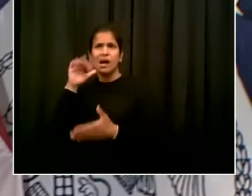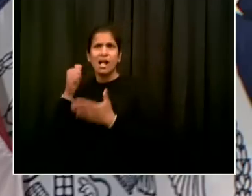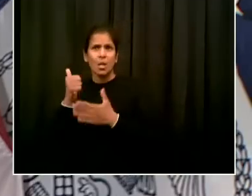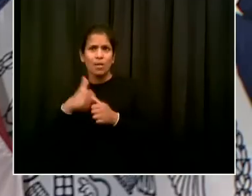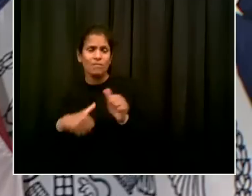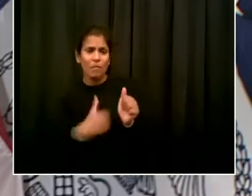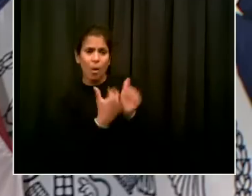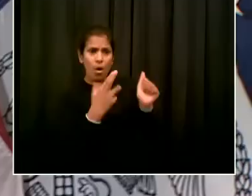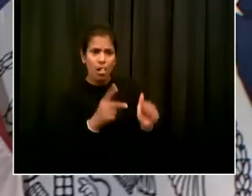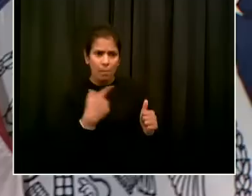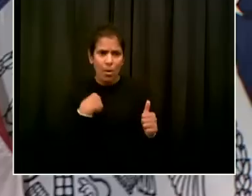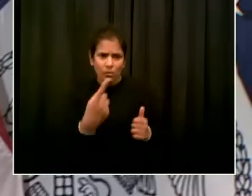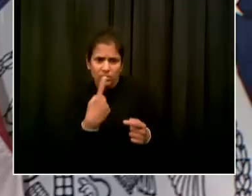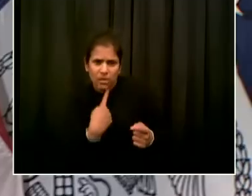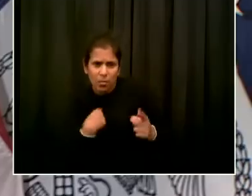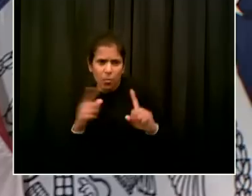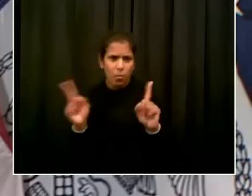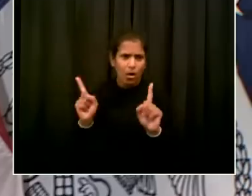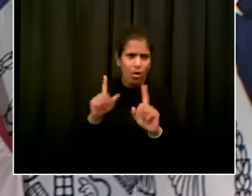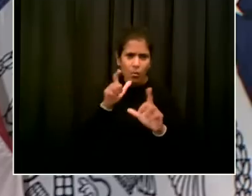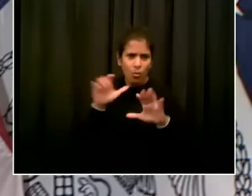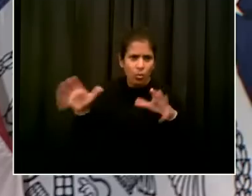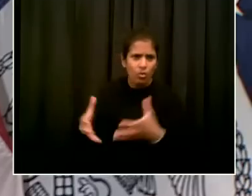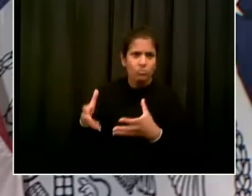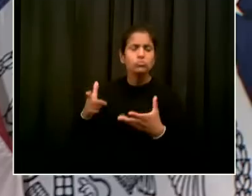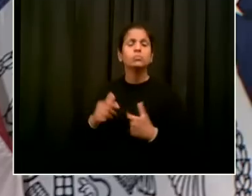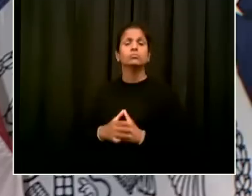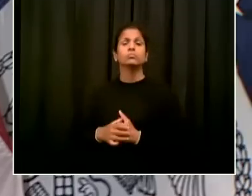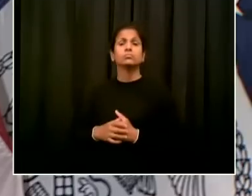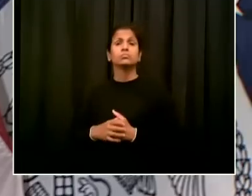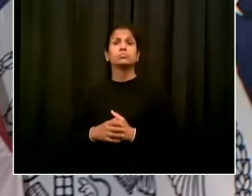HAPPENED.. REMEMBER, IT WAWAS